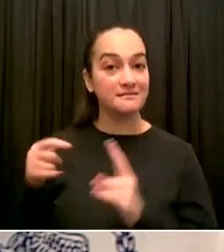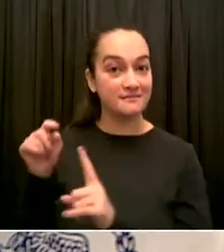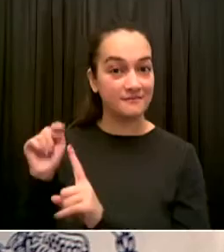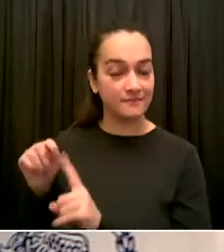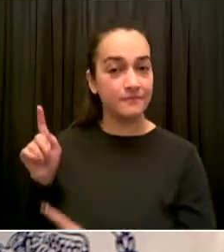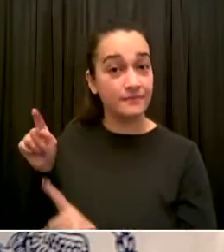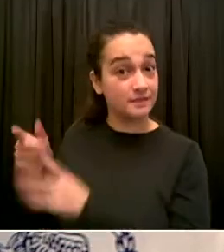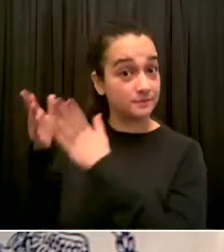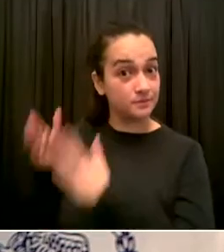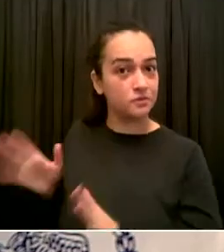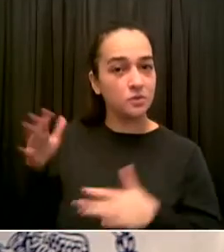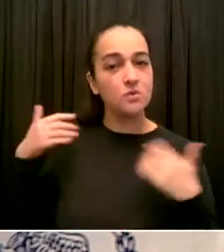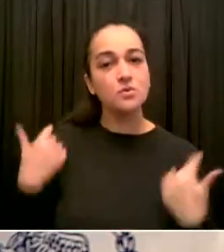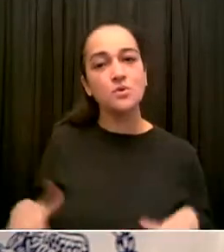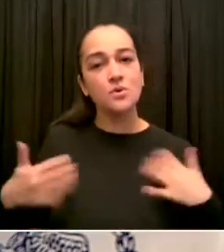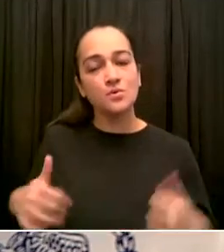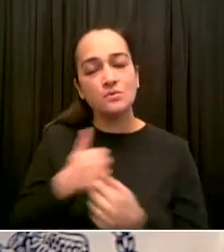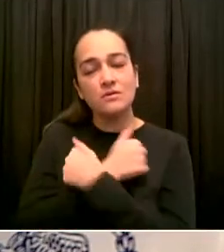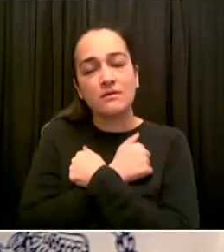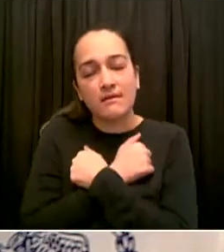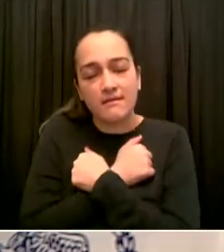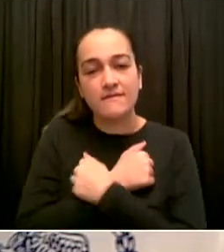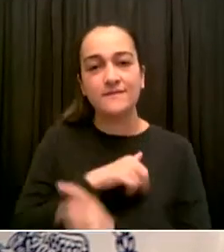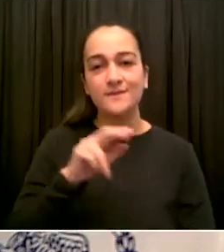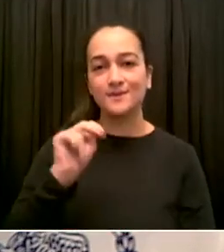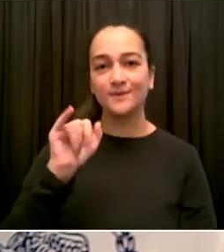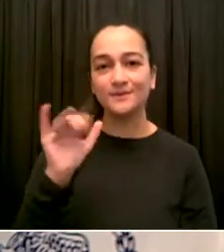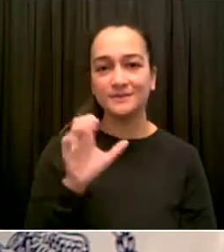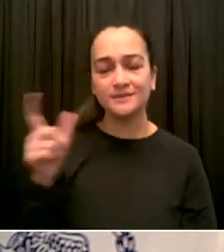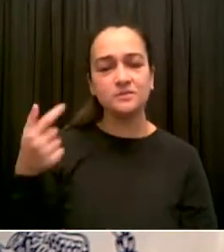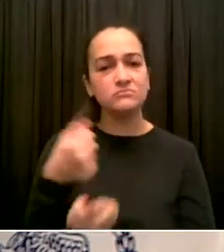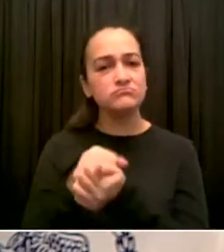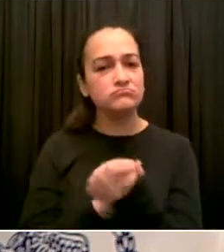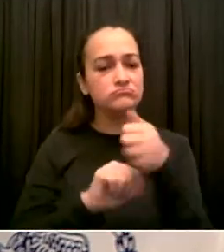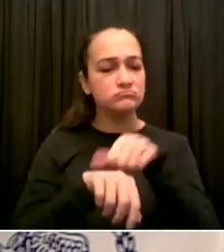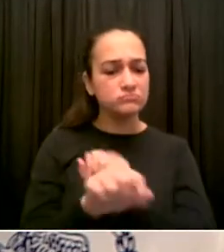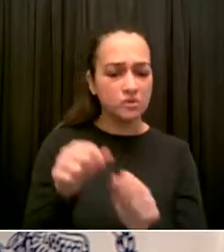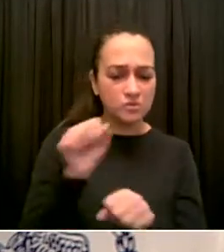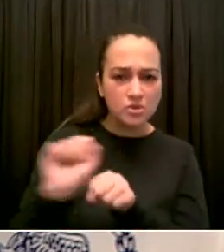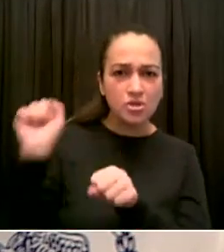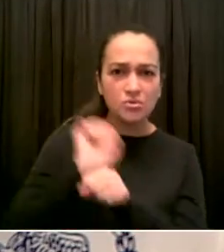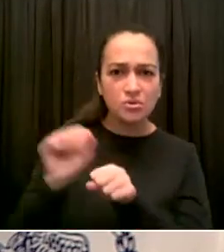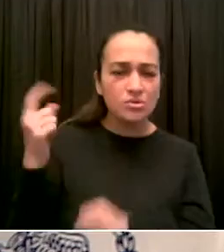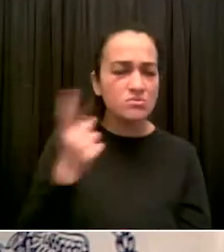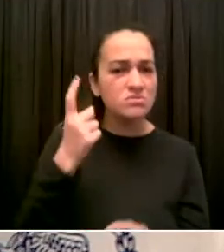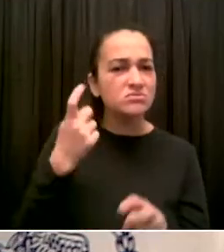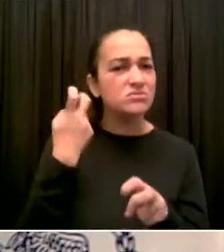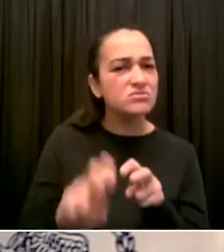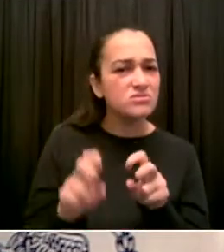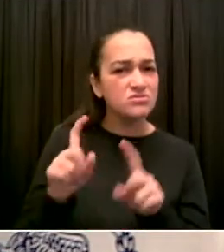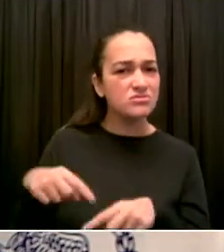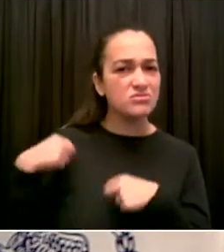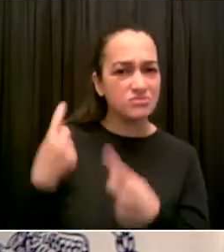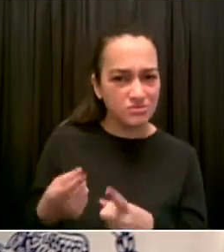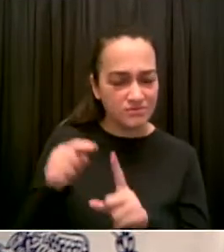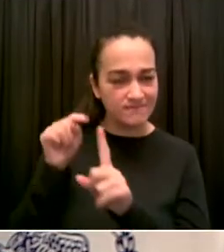LOVES THE CITY AND SHE HAS DONE AMAZING WORK GIVING BACK TO THE